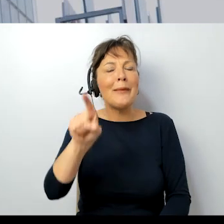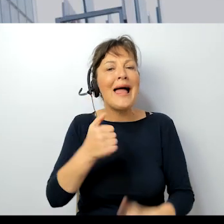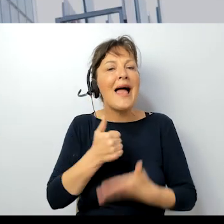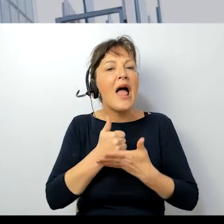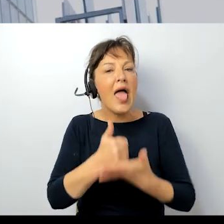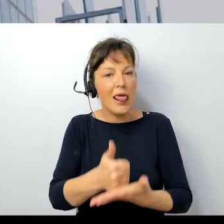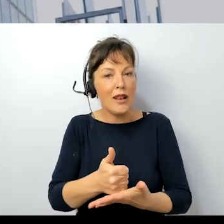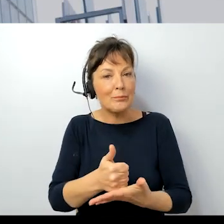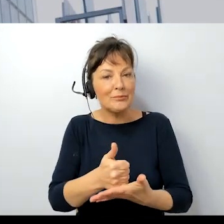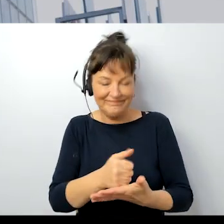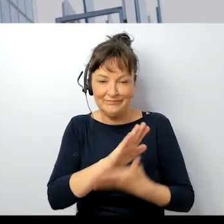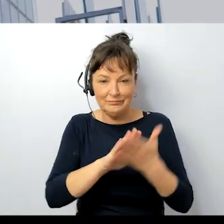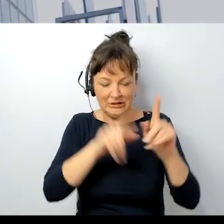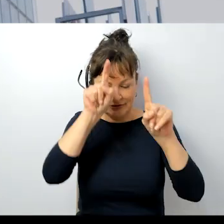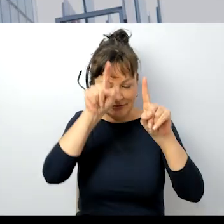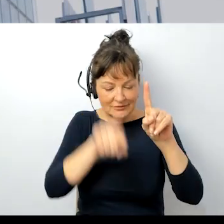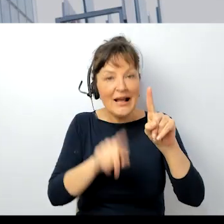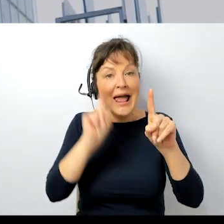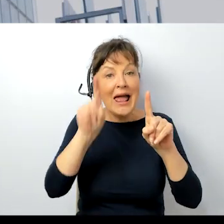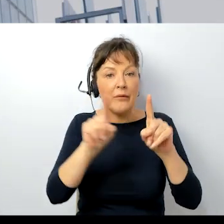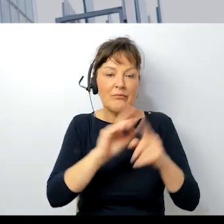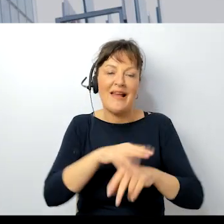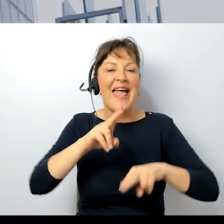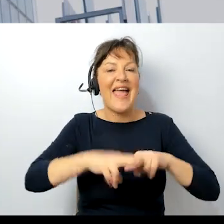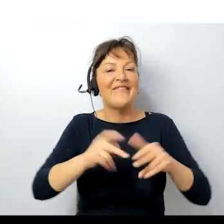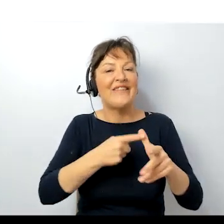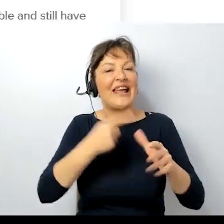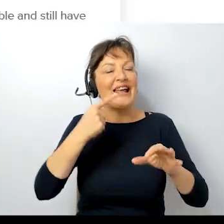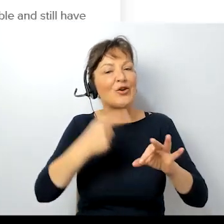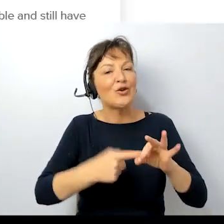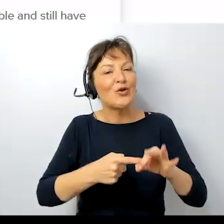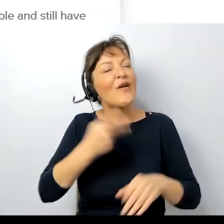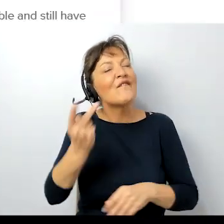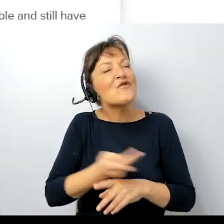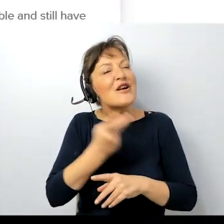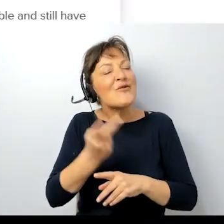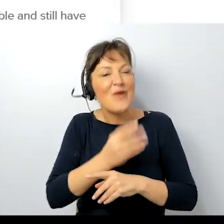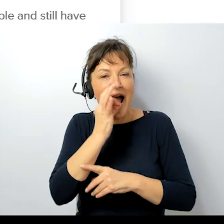At the top of every page there's also a help button. If I click on it it will take you to